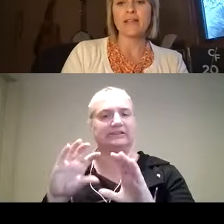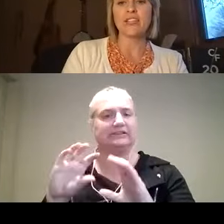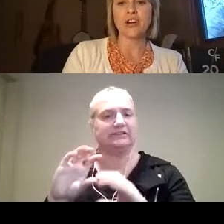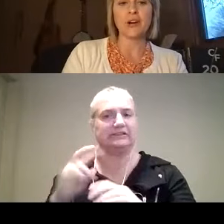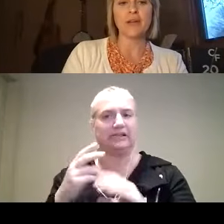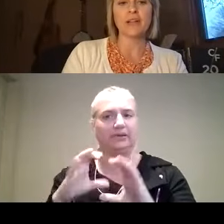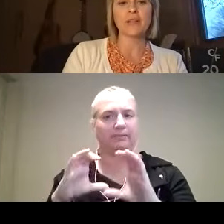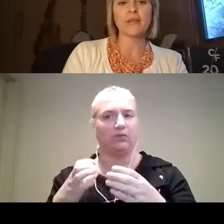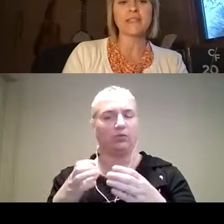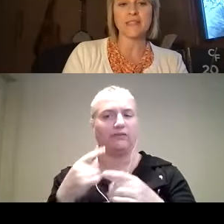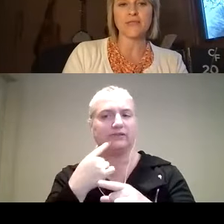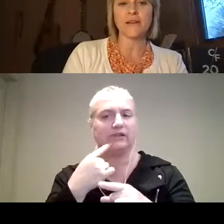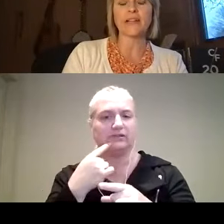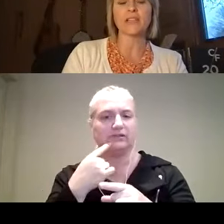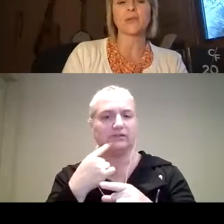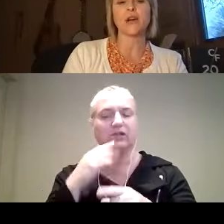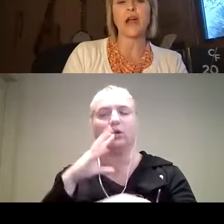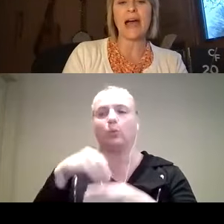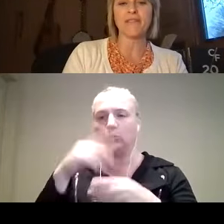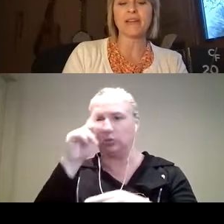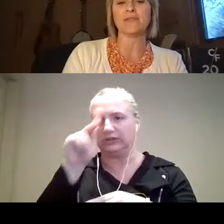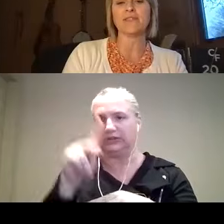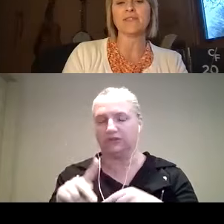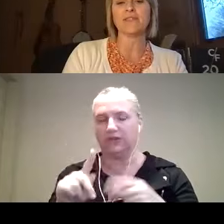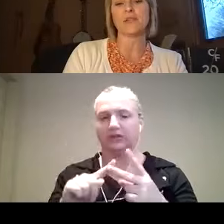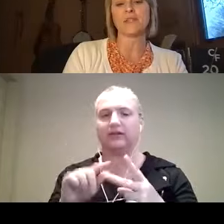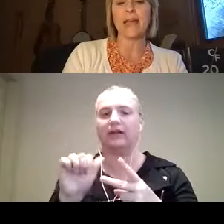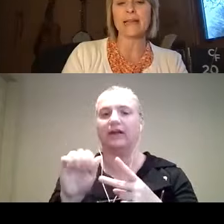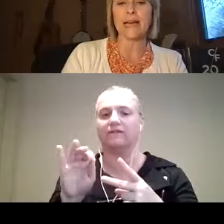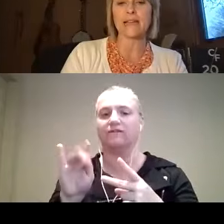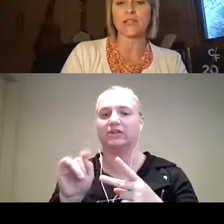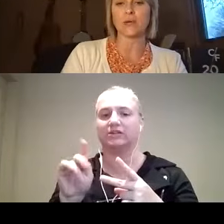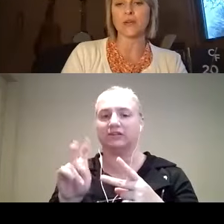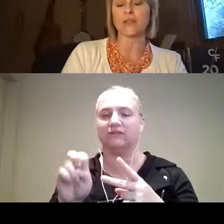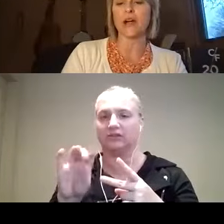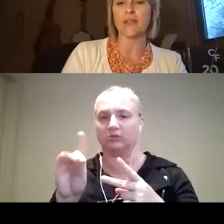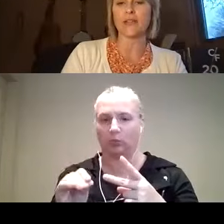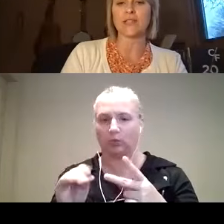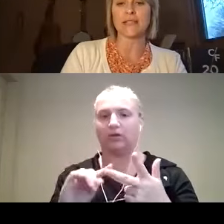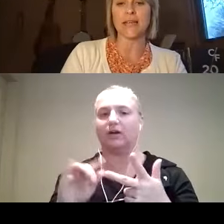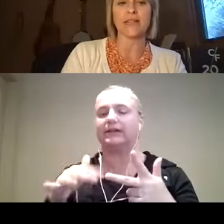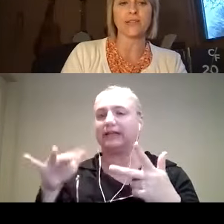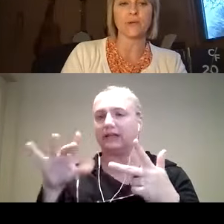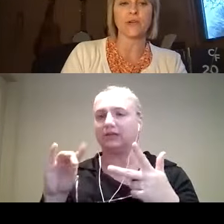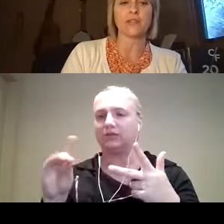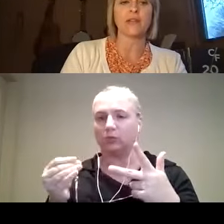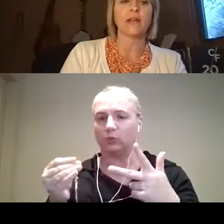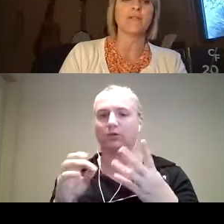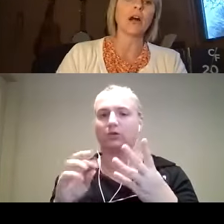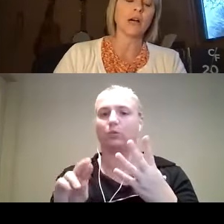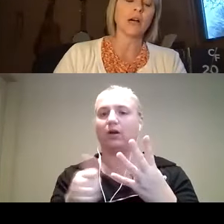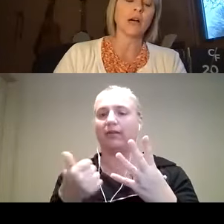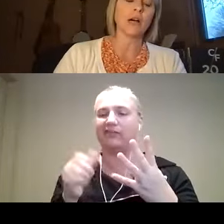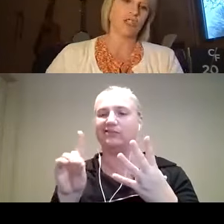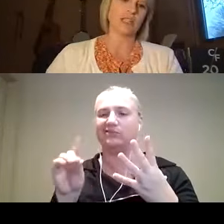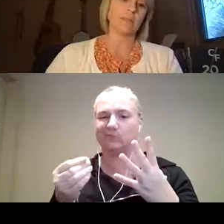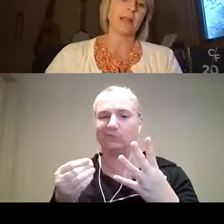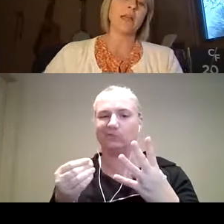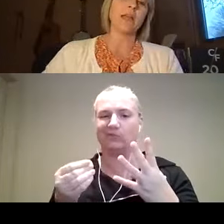The term includes schizophrenia disorder, affective disorders, anxiety disorders, or other sustained disorders of conduct or adjustment.